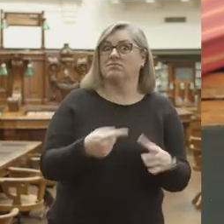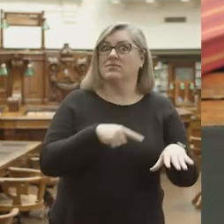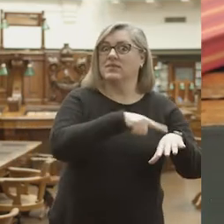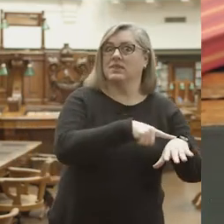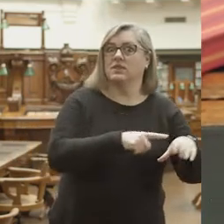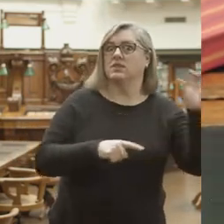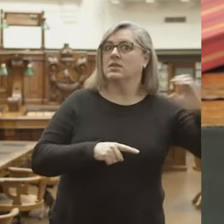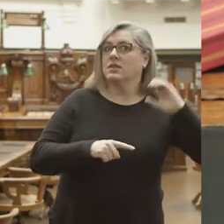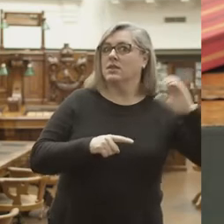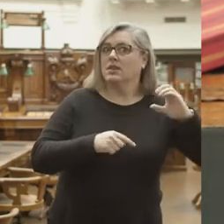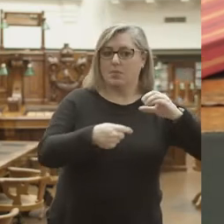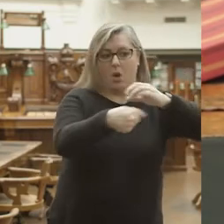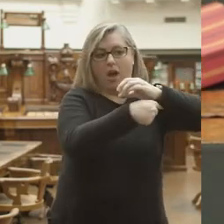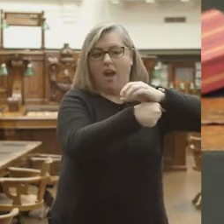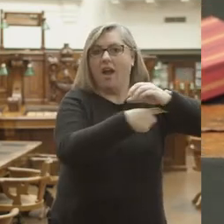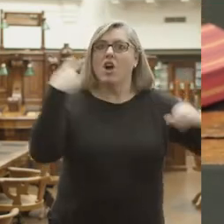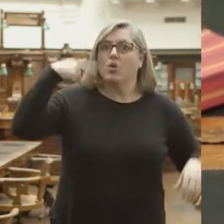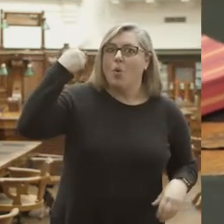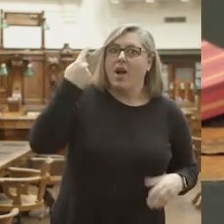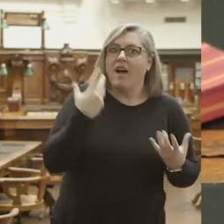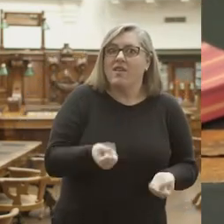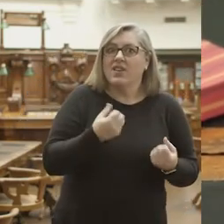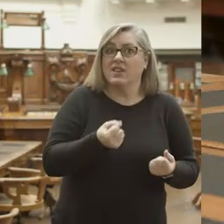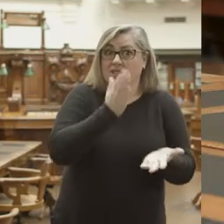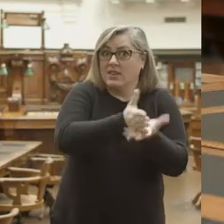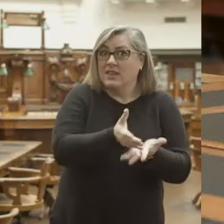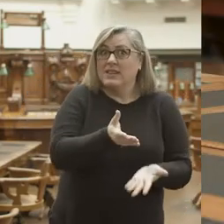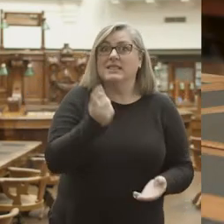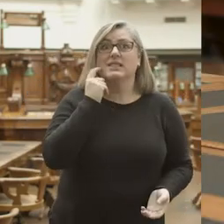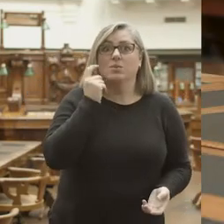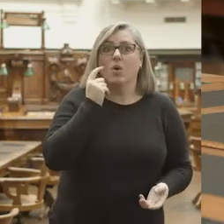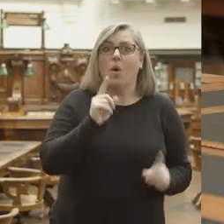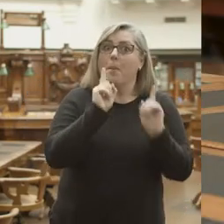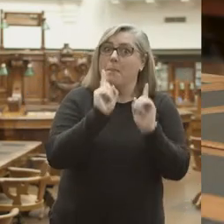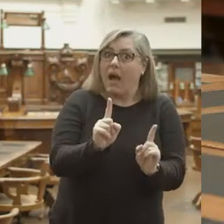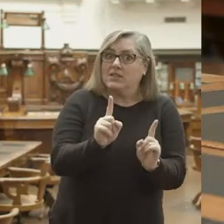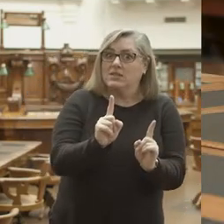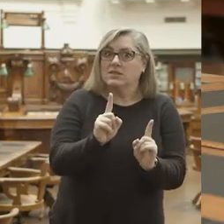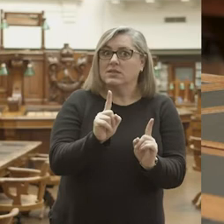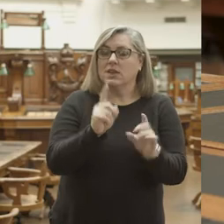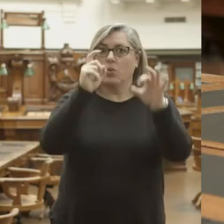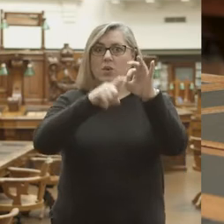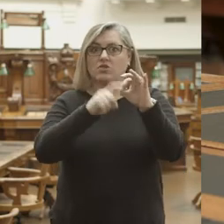over here and it's literally that simple. But here is the question, why is it